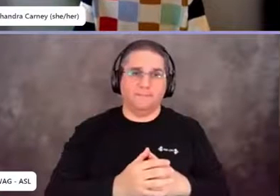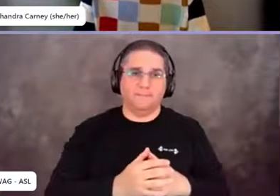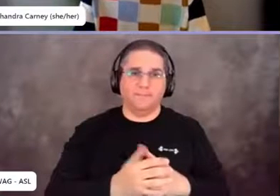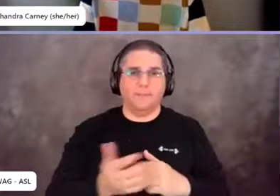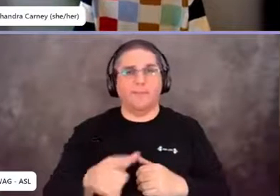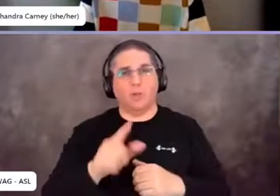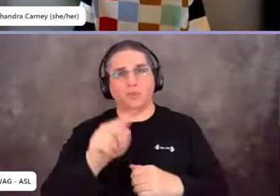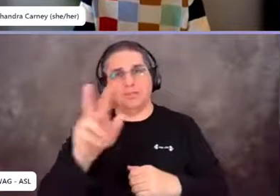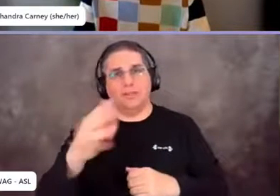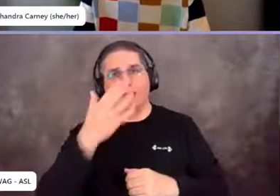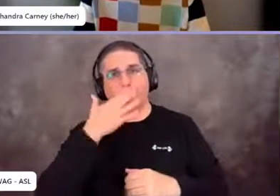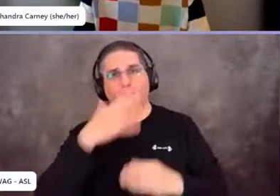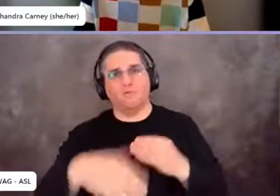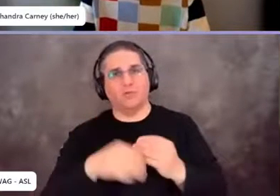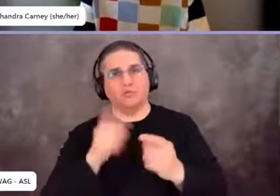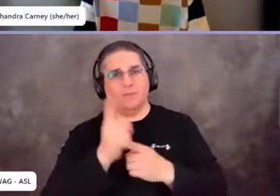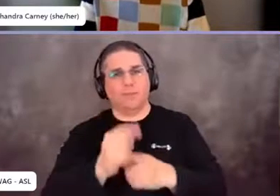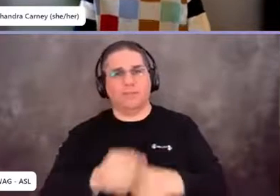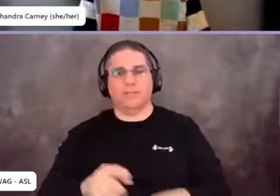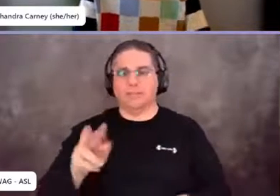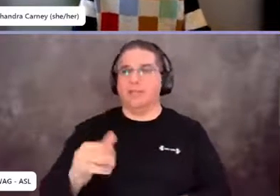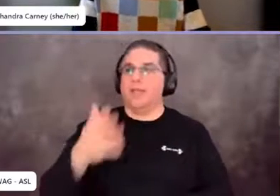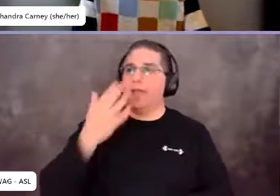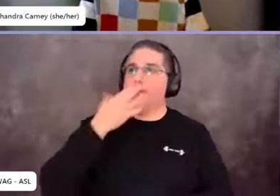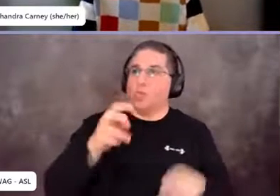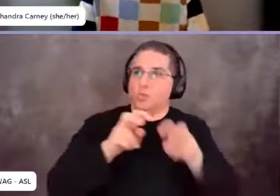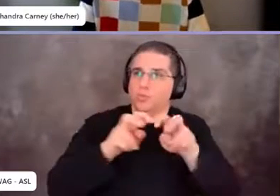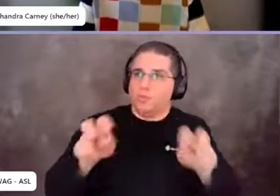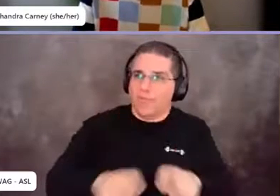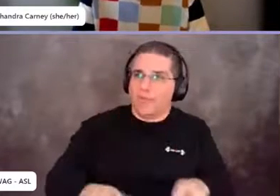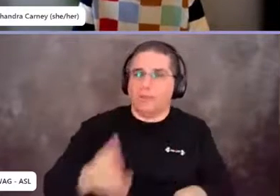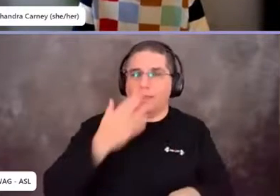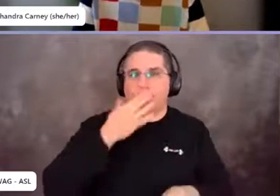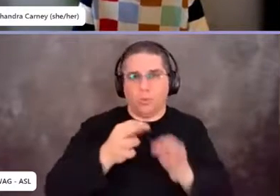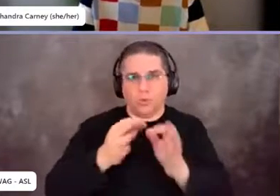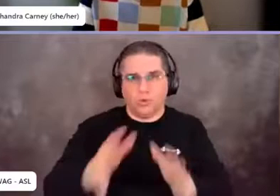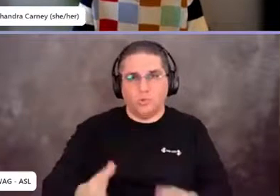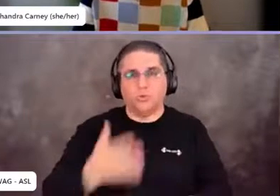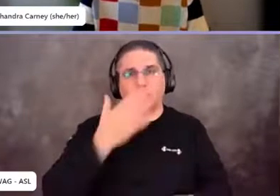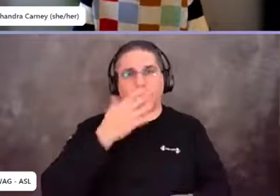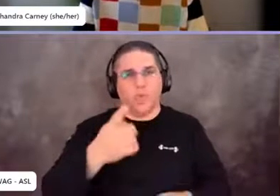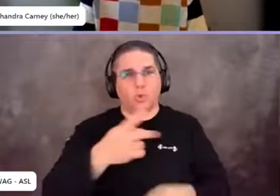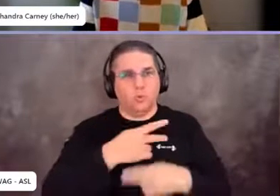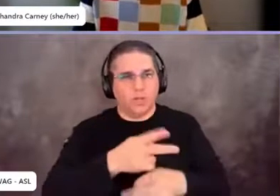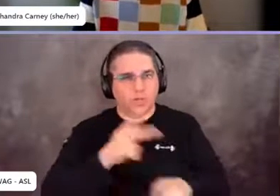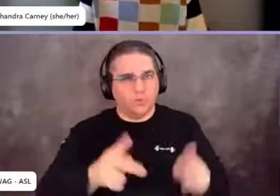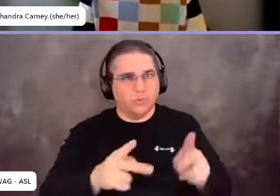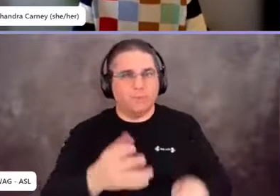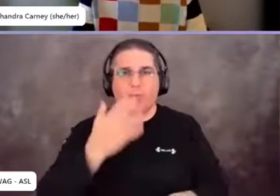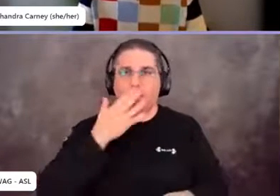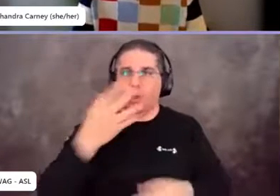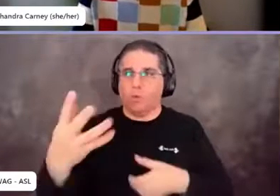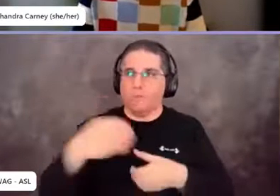could be used to influence. You can do it in a smaller scale initially. [GREG] Back to you, tilli.